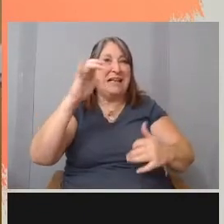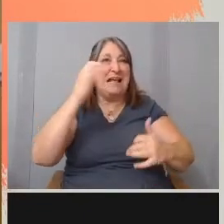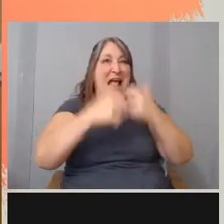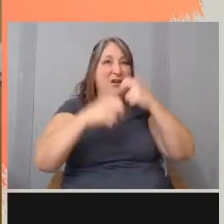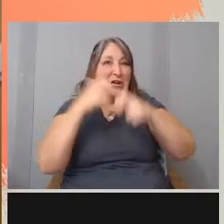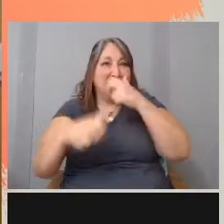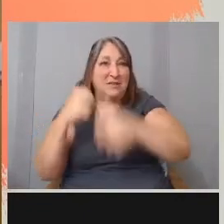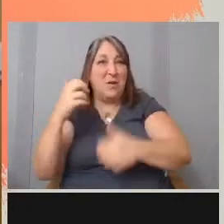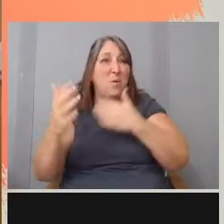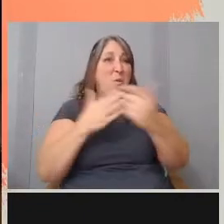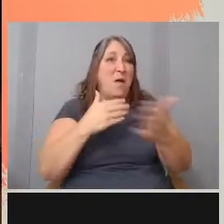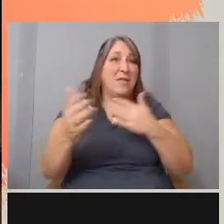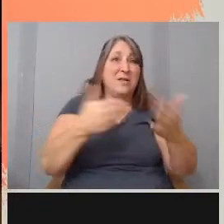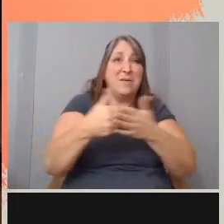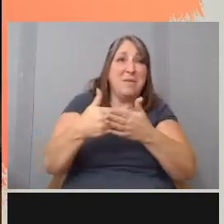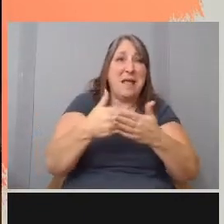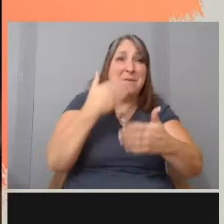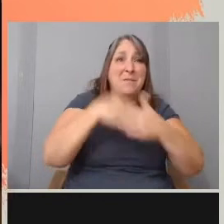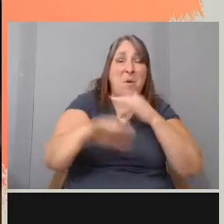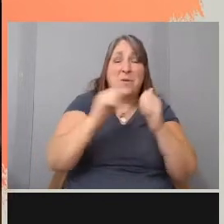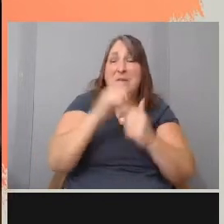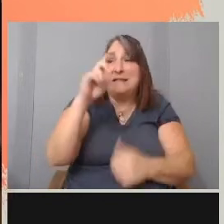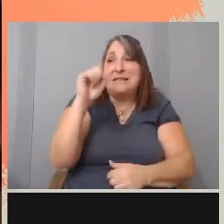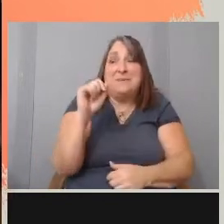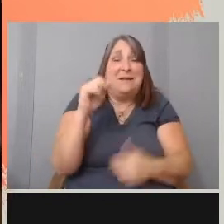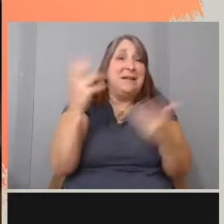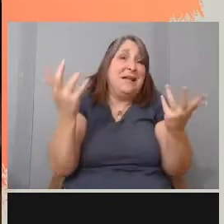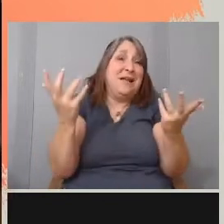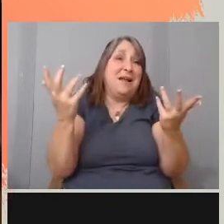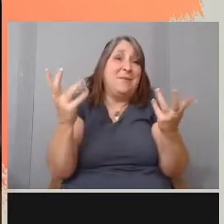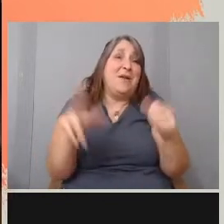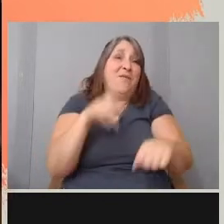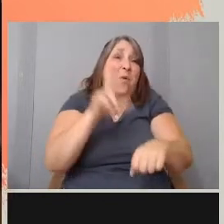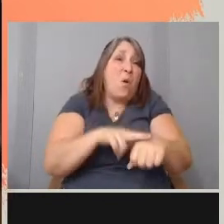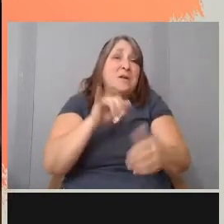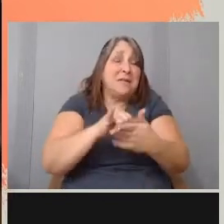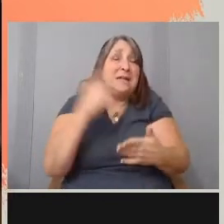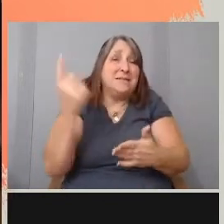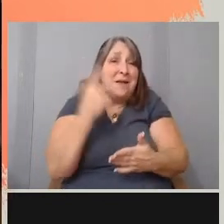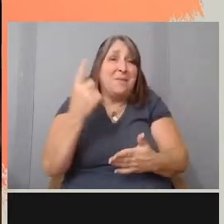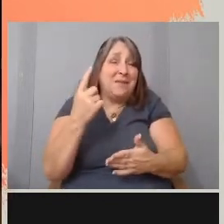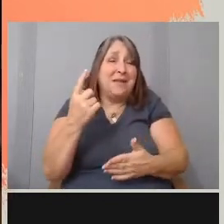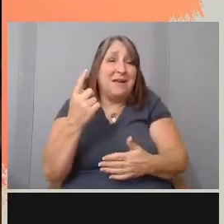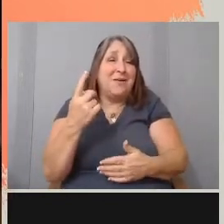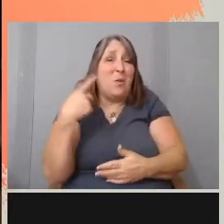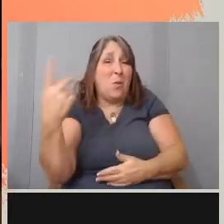born with a disability is, yeah, I mean, of course, it's something that we've thought about somewhat.